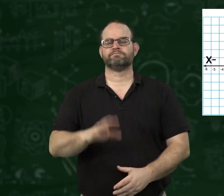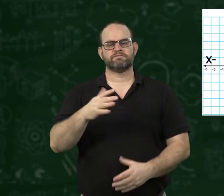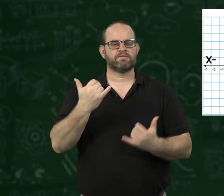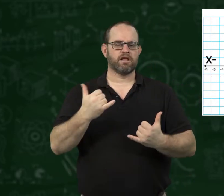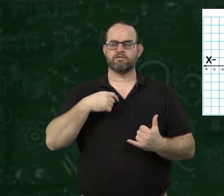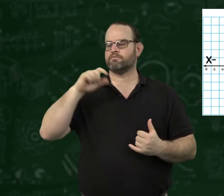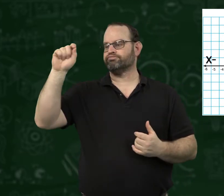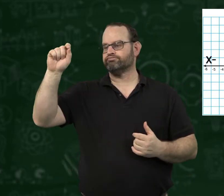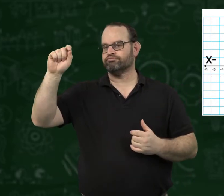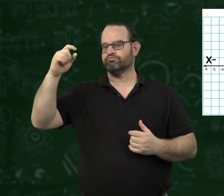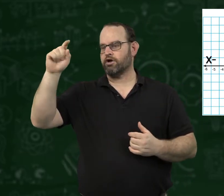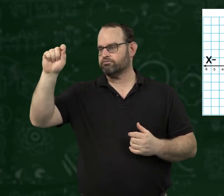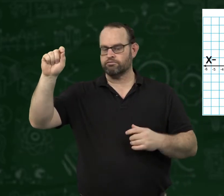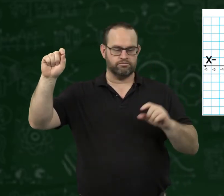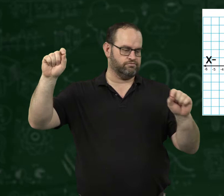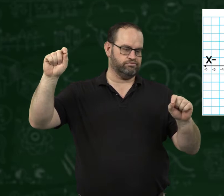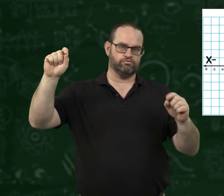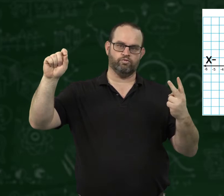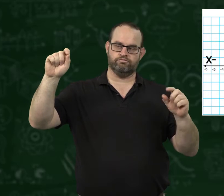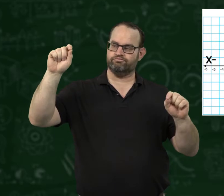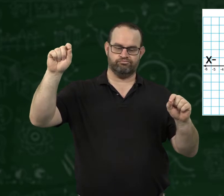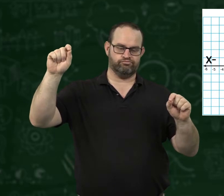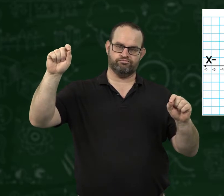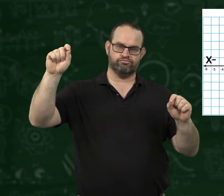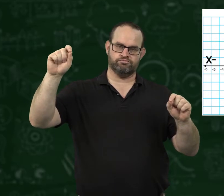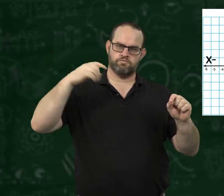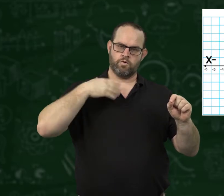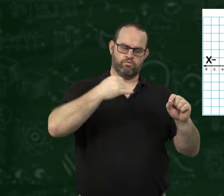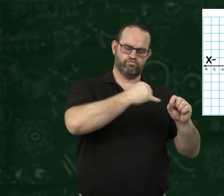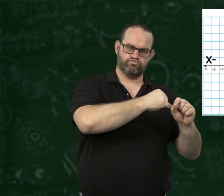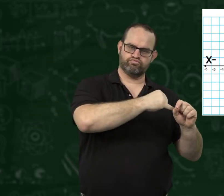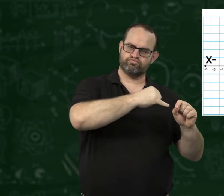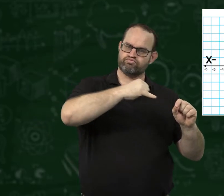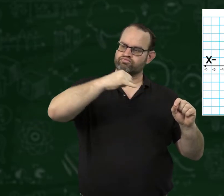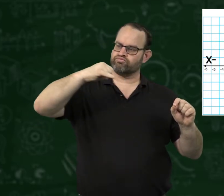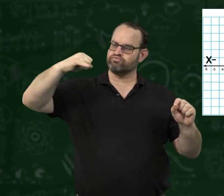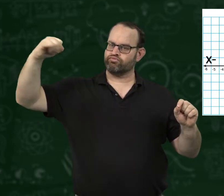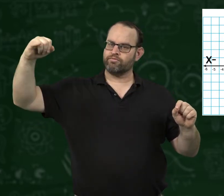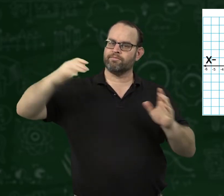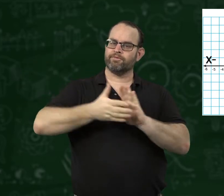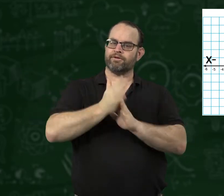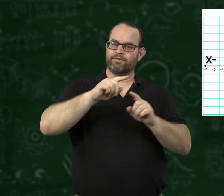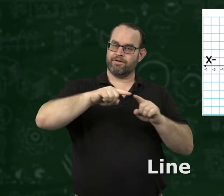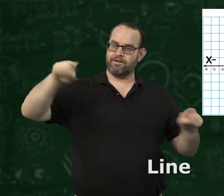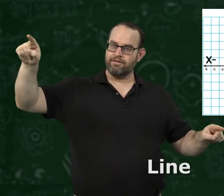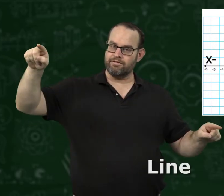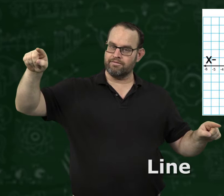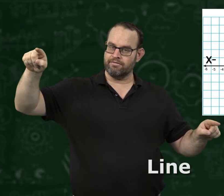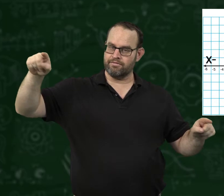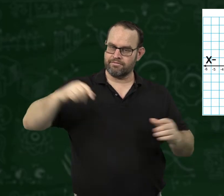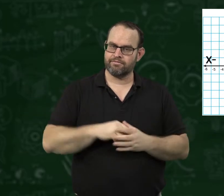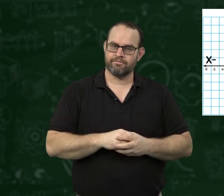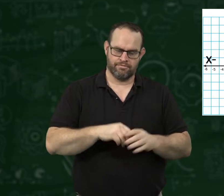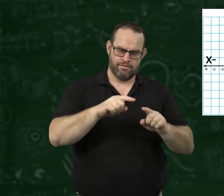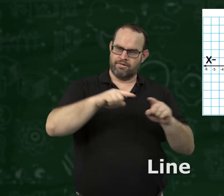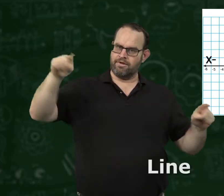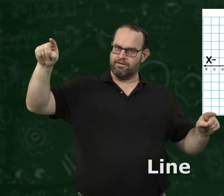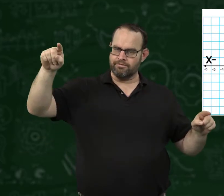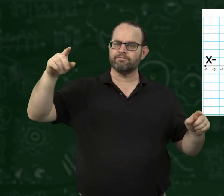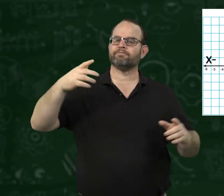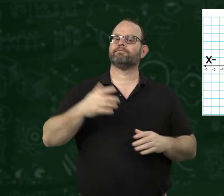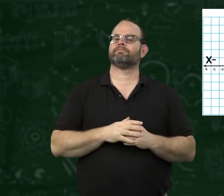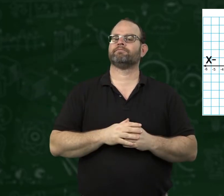Now let’s put two coordinates on the graph and connect them with a line.